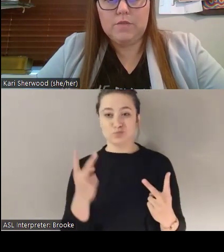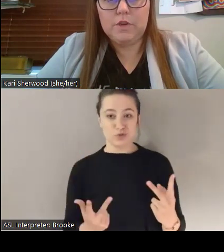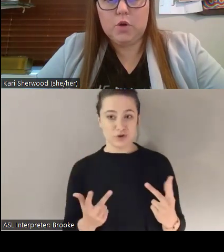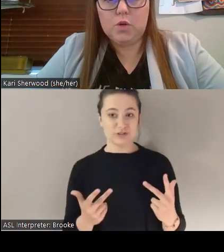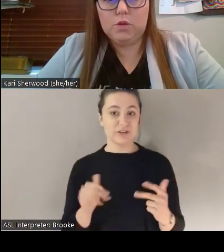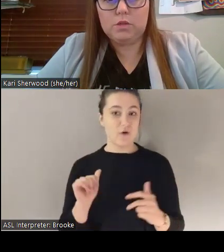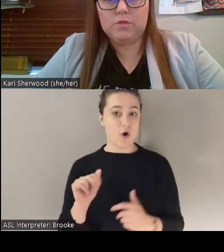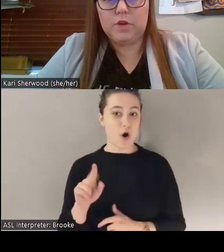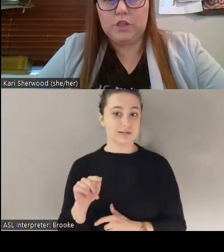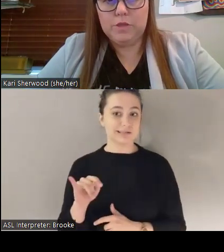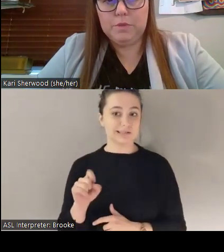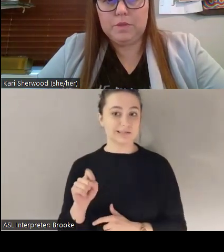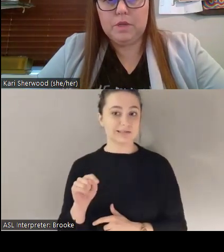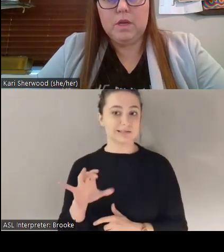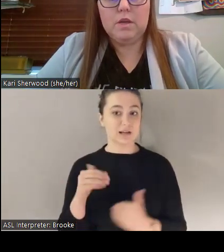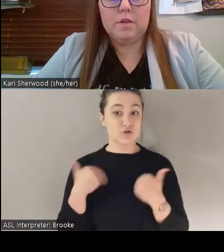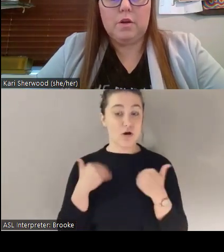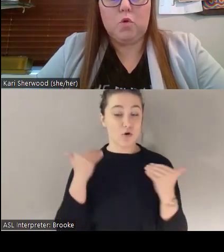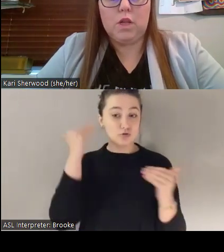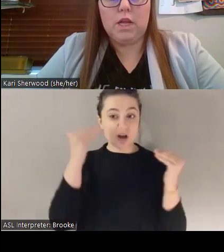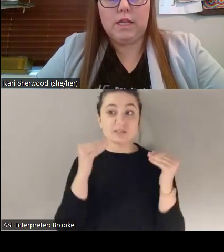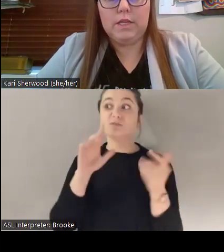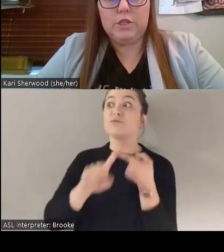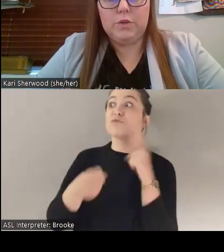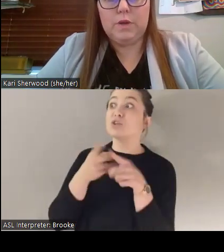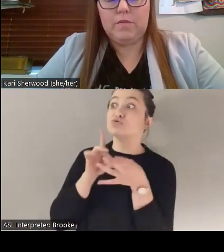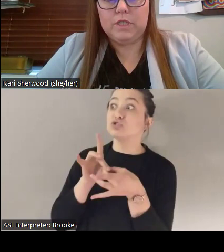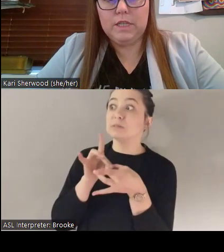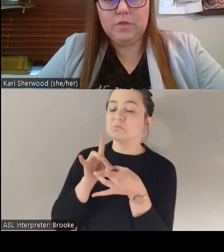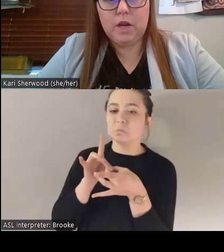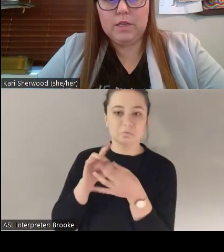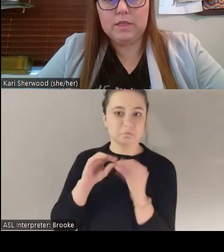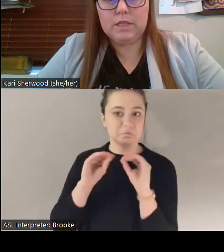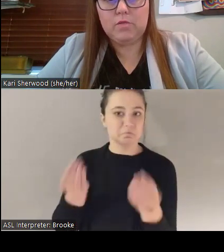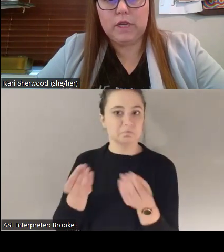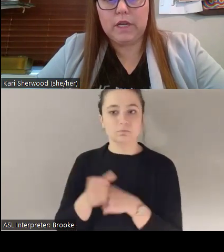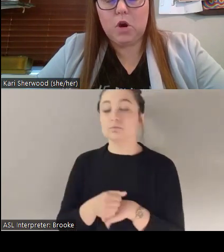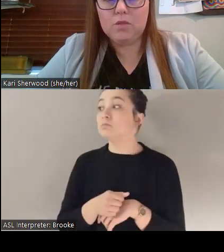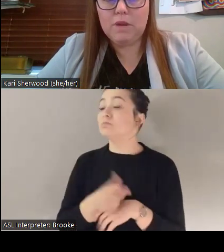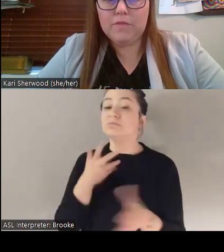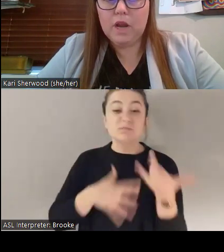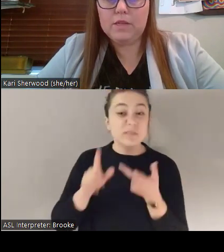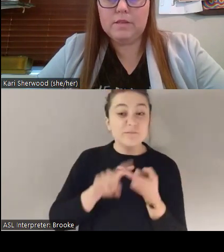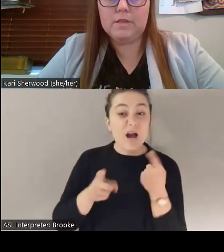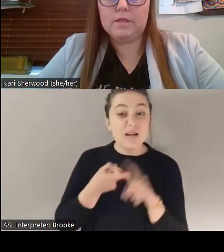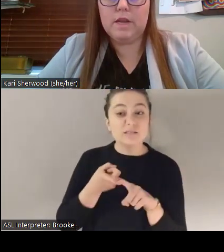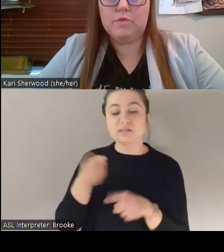have no close friendships. They're more likely to never see friends, never get called by friends, never